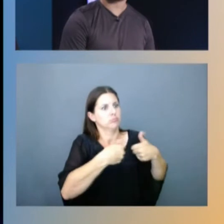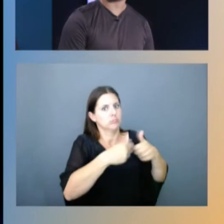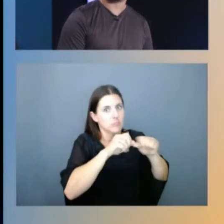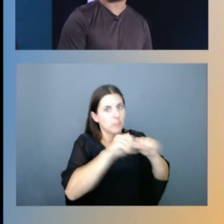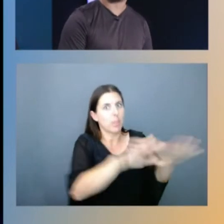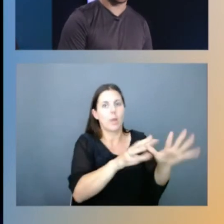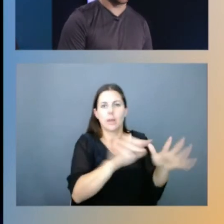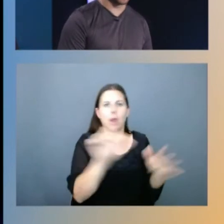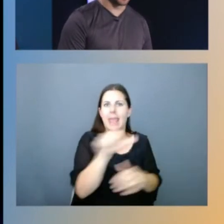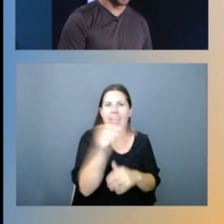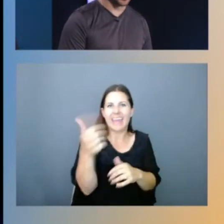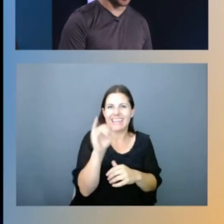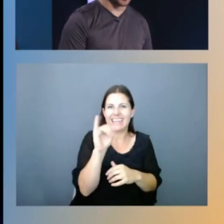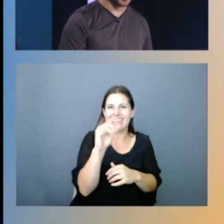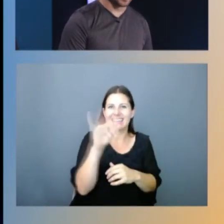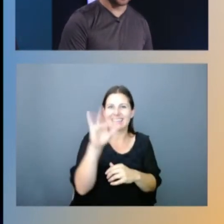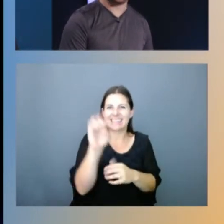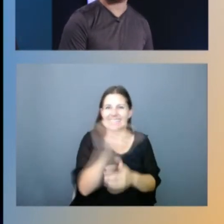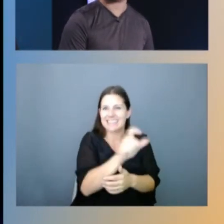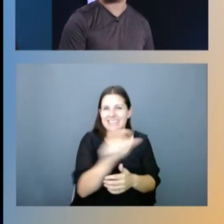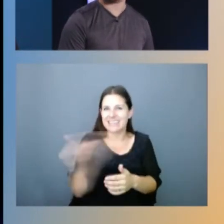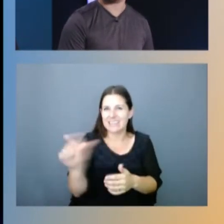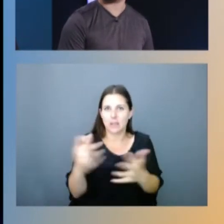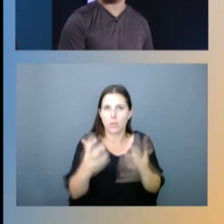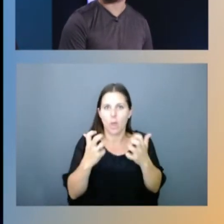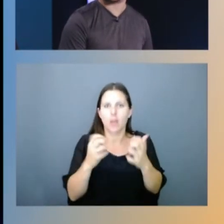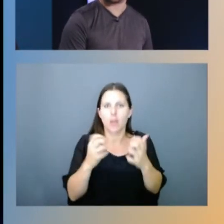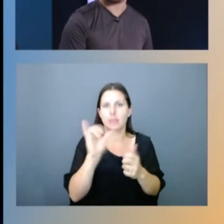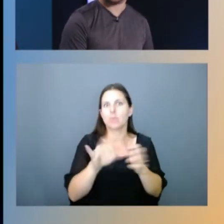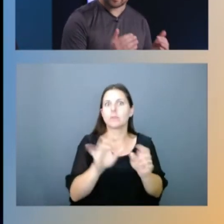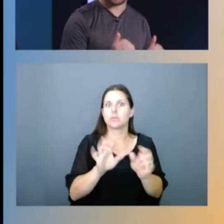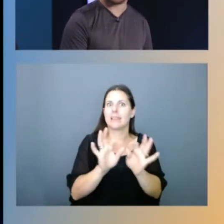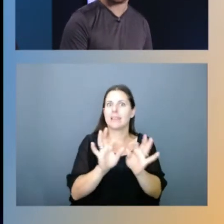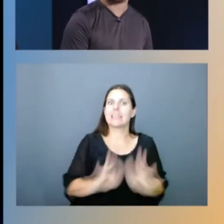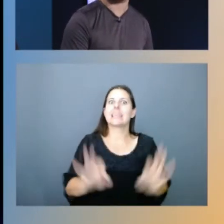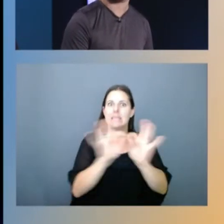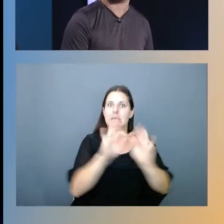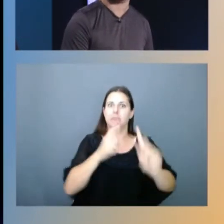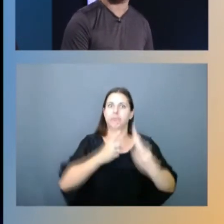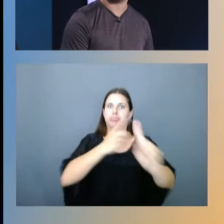So that was one of the key tenets that we used for Trainium for from the very first day.